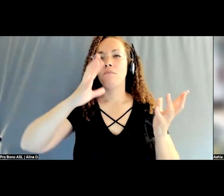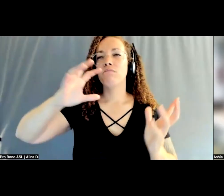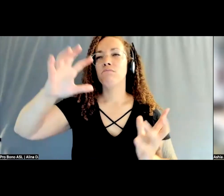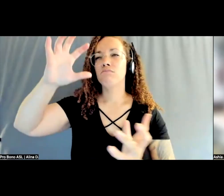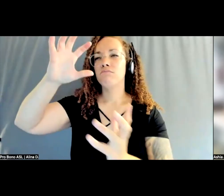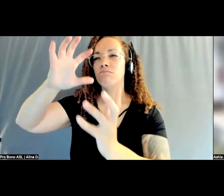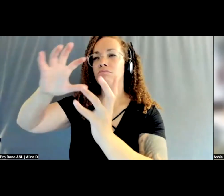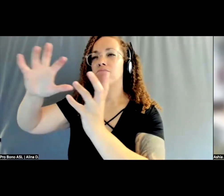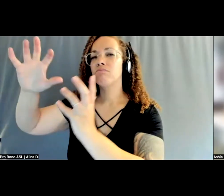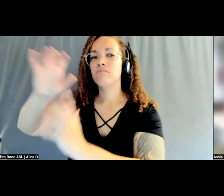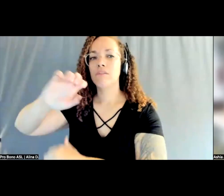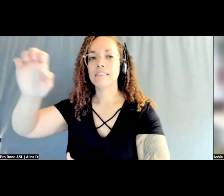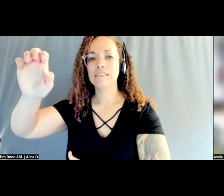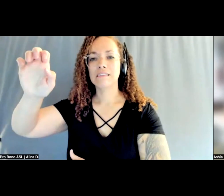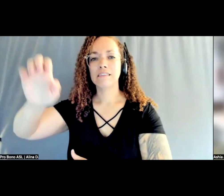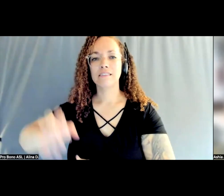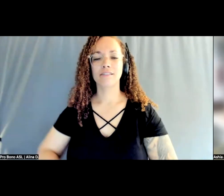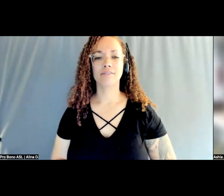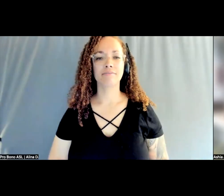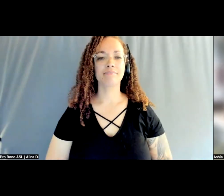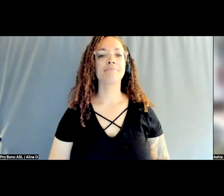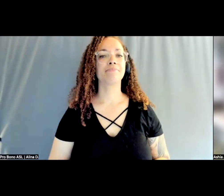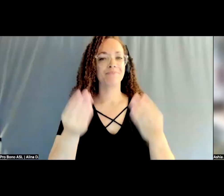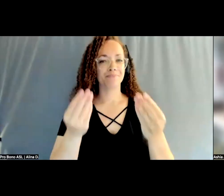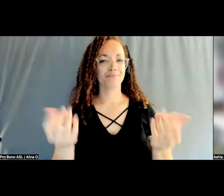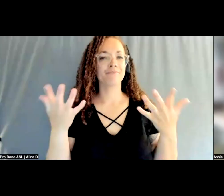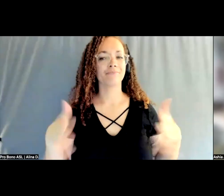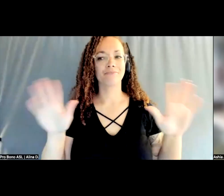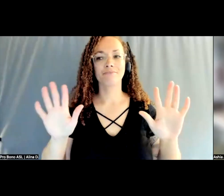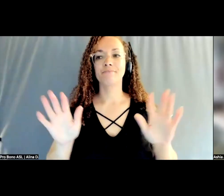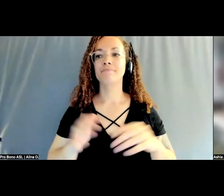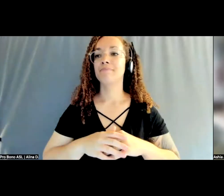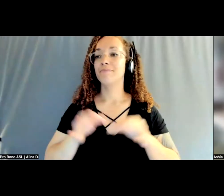All right. This next poem is probably one of my favorite poems in the collection.